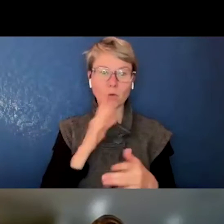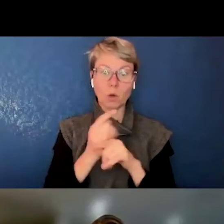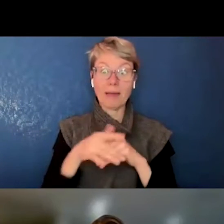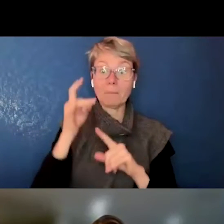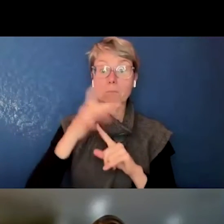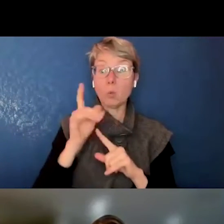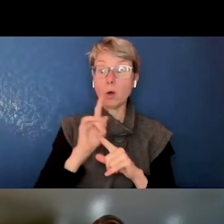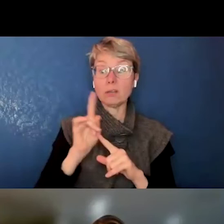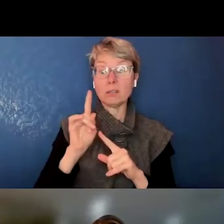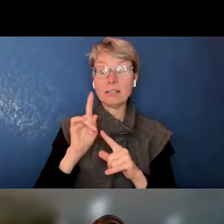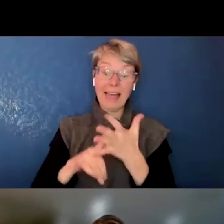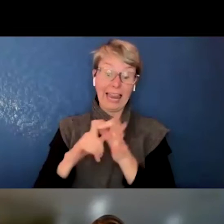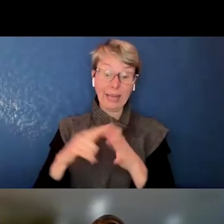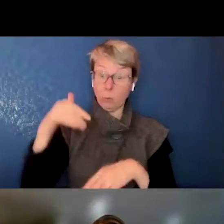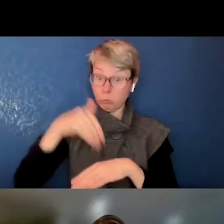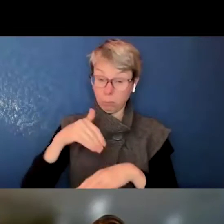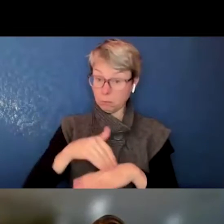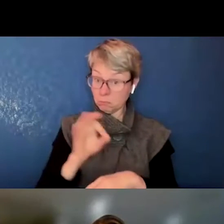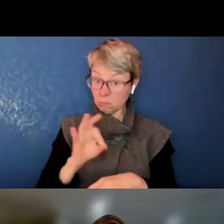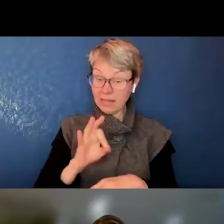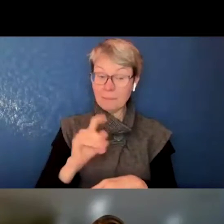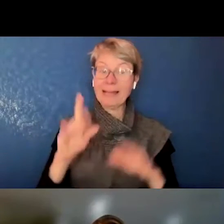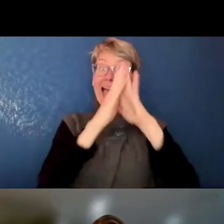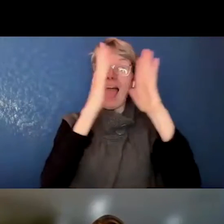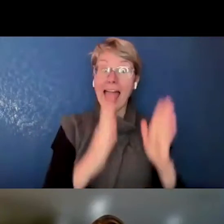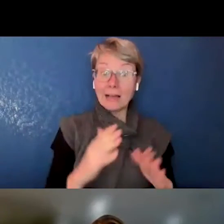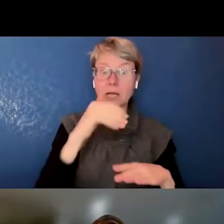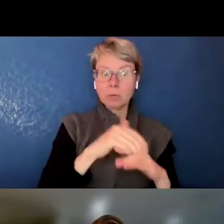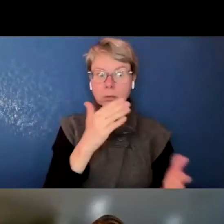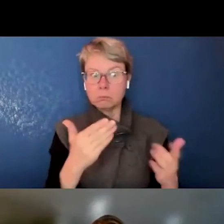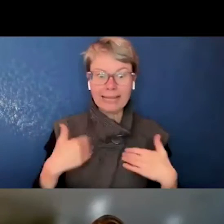when that's not staple other issues can arise that you can't necessarily deal deal with until